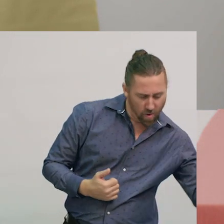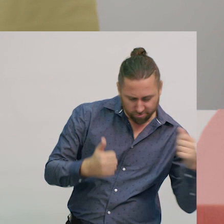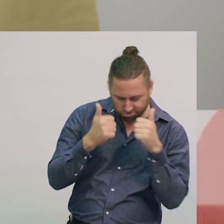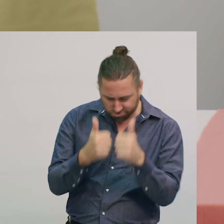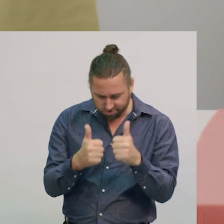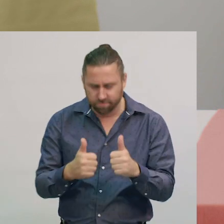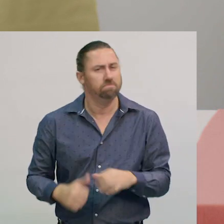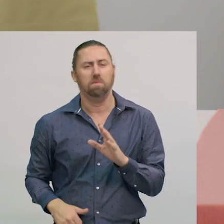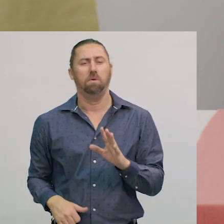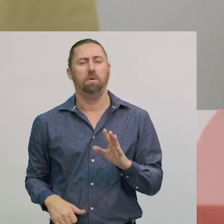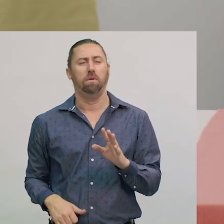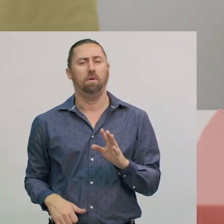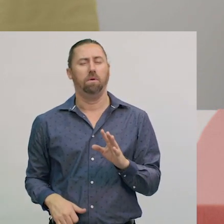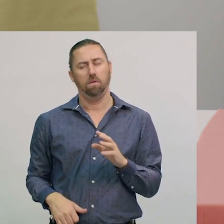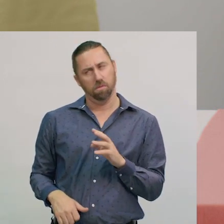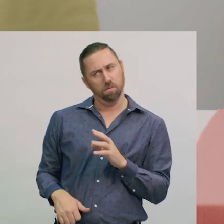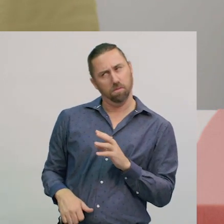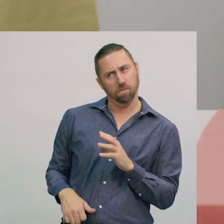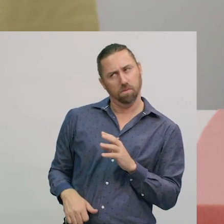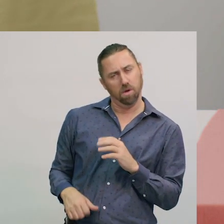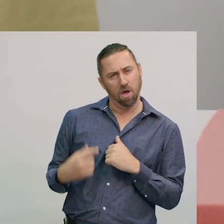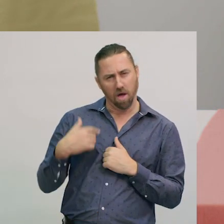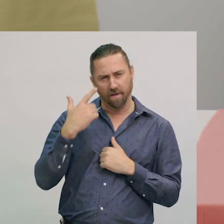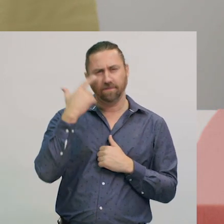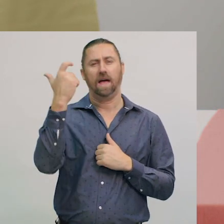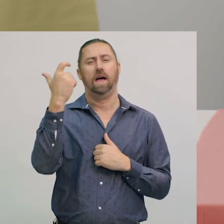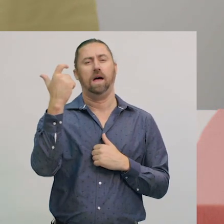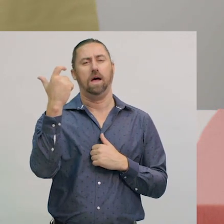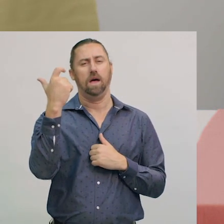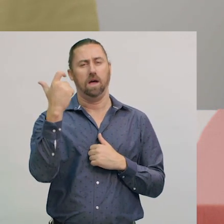Oh, dear, Monique. I have found where the place settings are not equal.